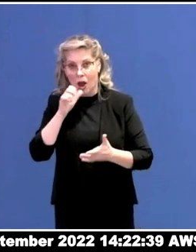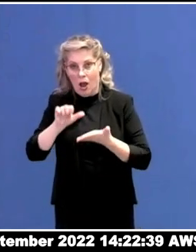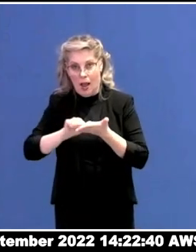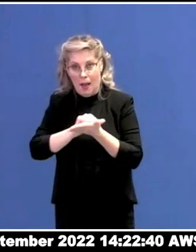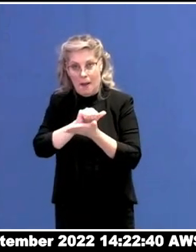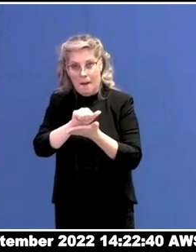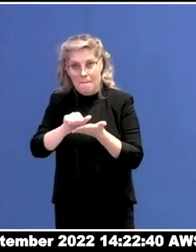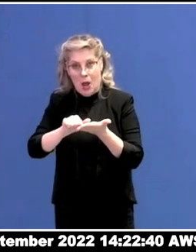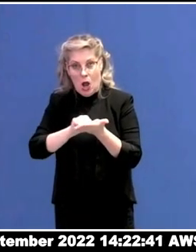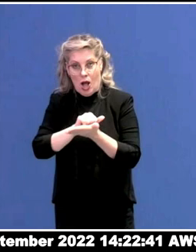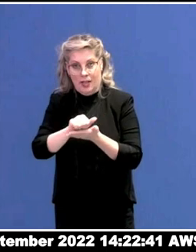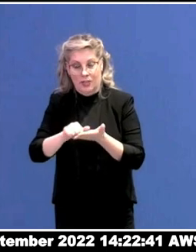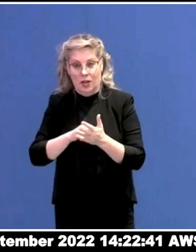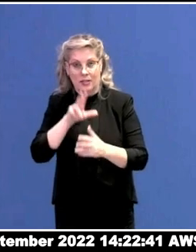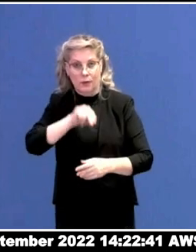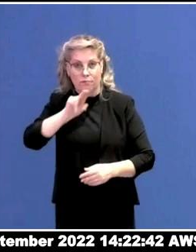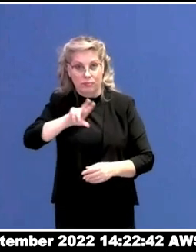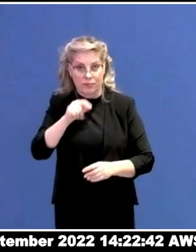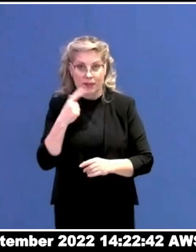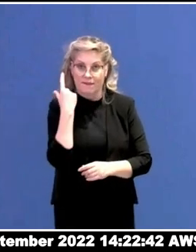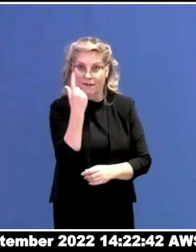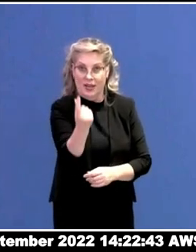will take that learning -- Ms Kilroy, you don't need to apologise.